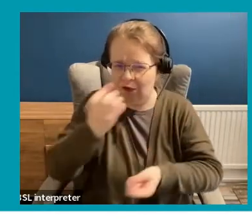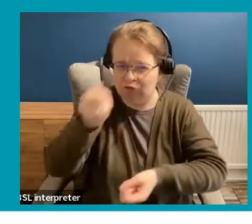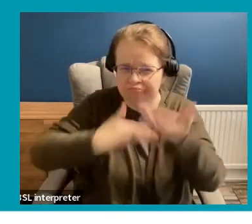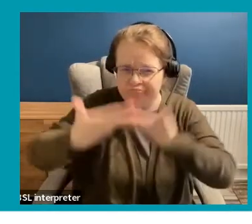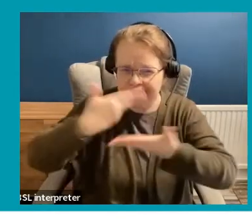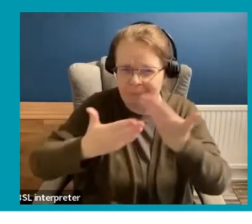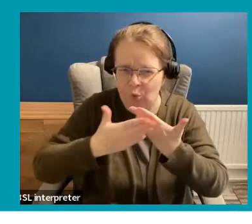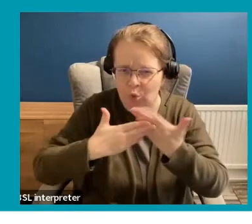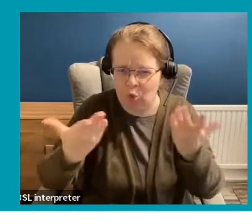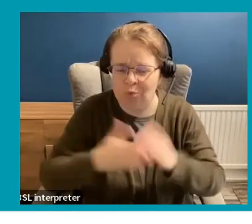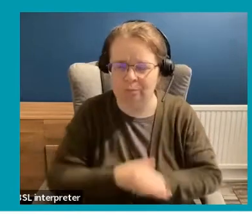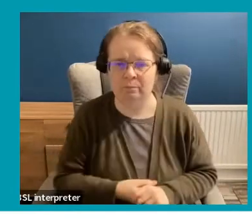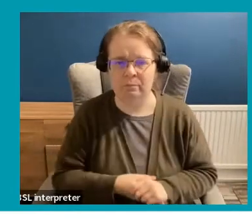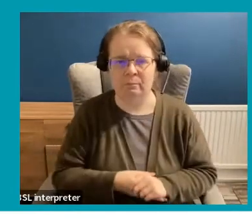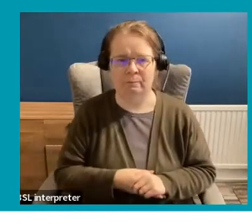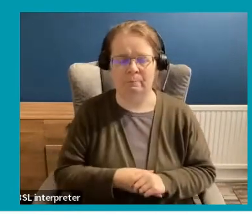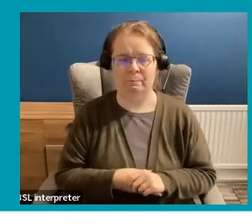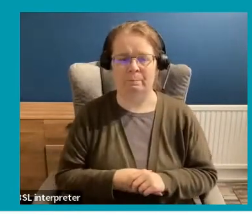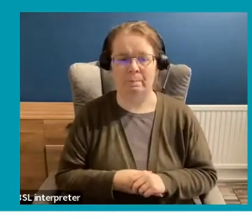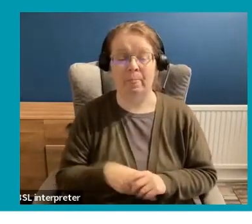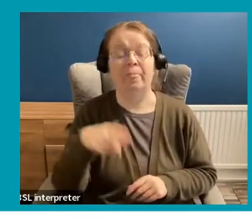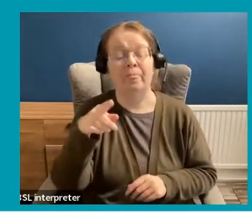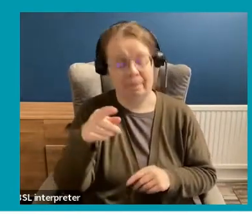There are seven best practices